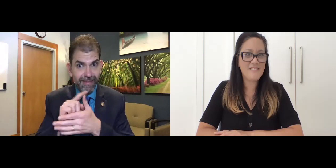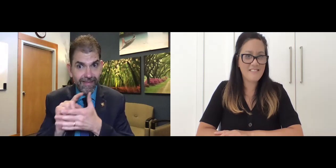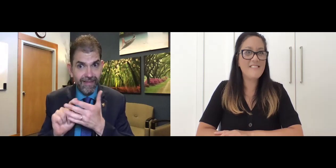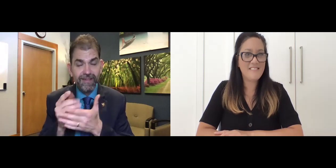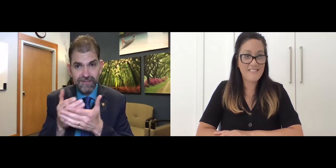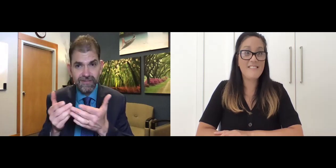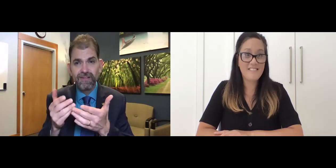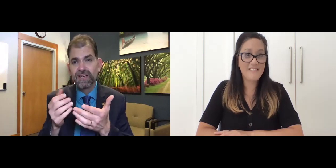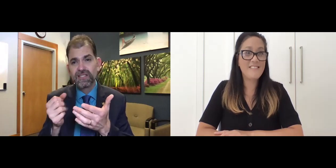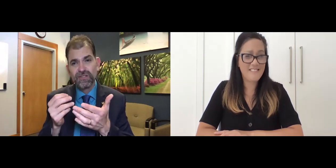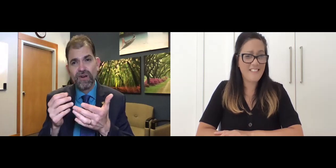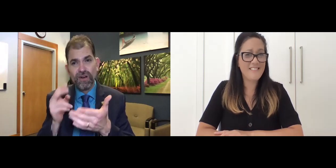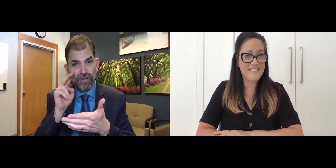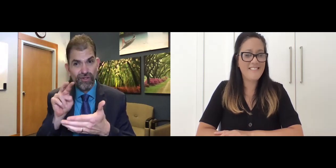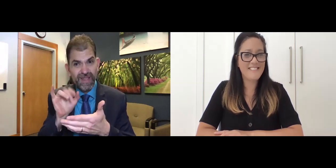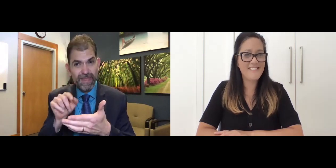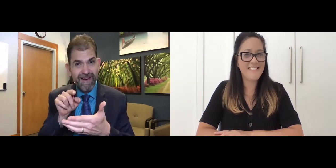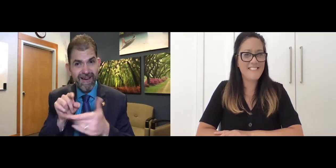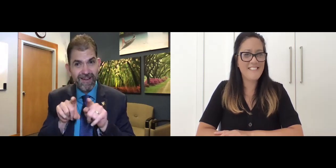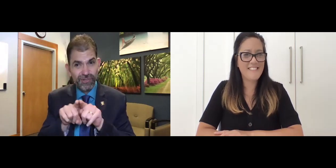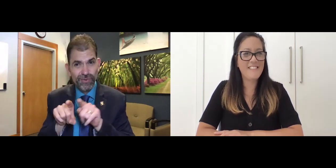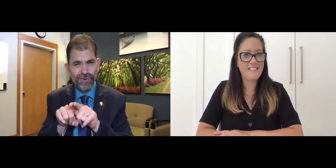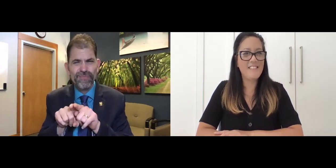deprivation situation where there's also a crime has